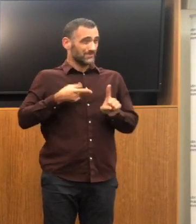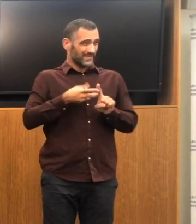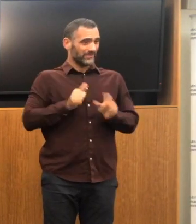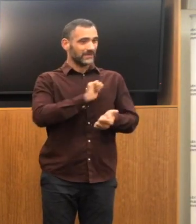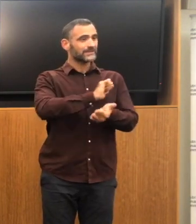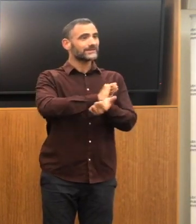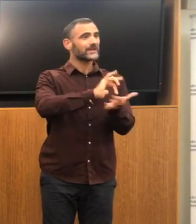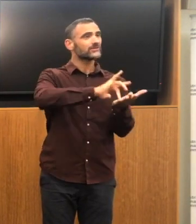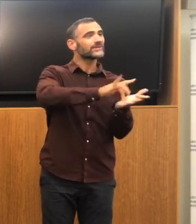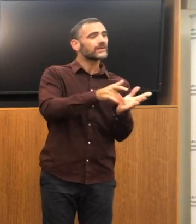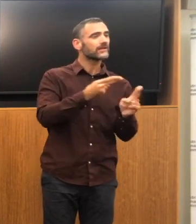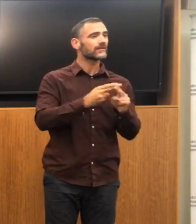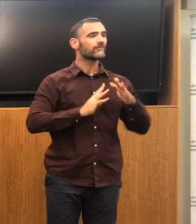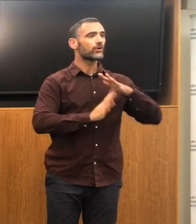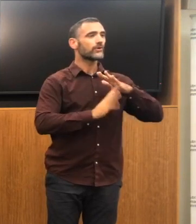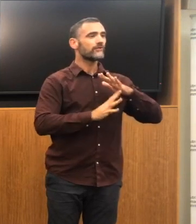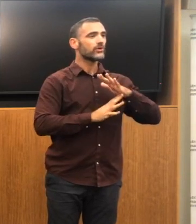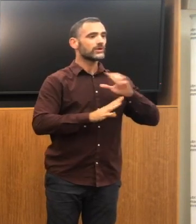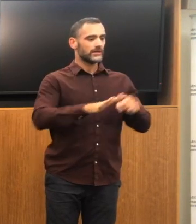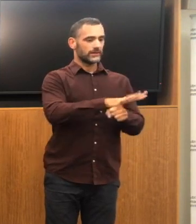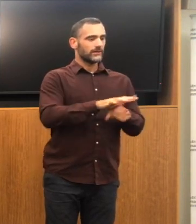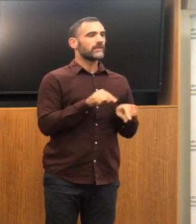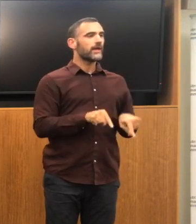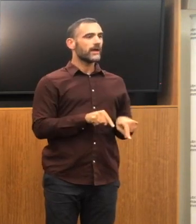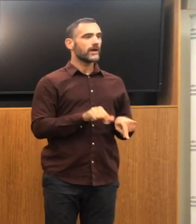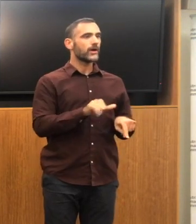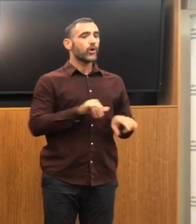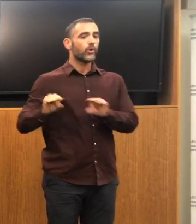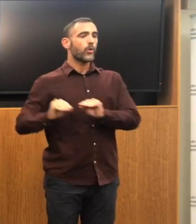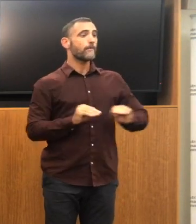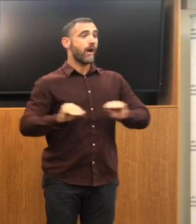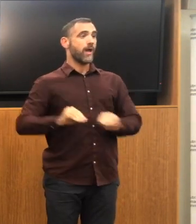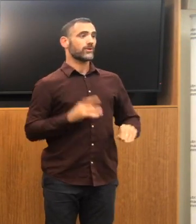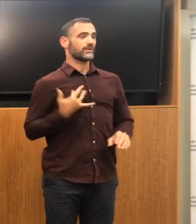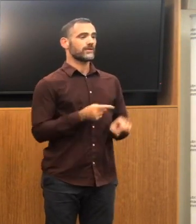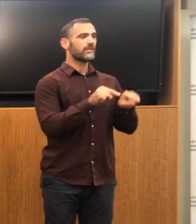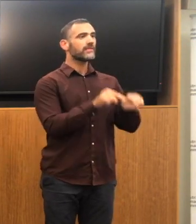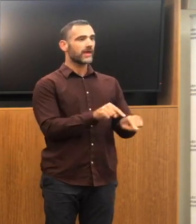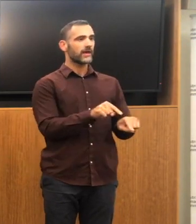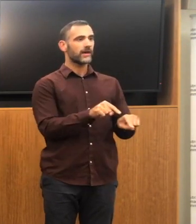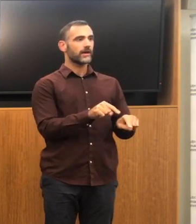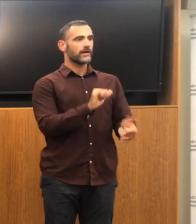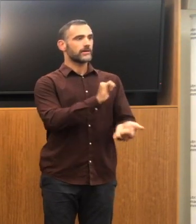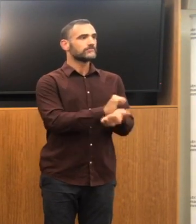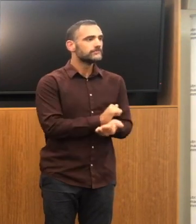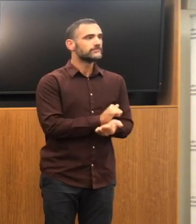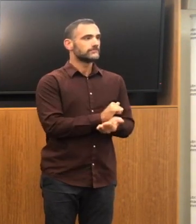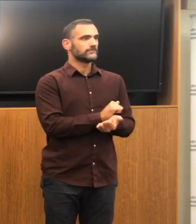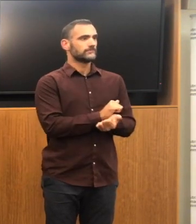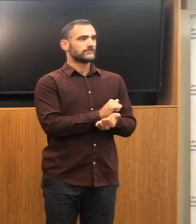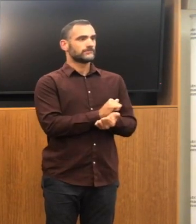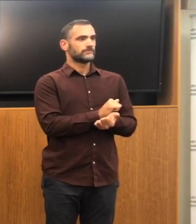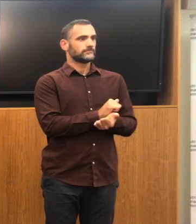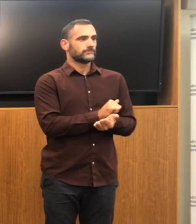for refugees and migrants. And how difficult that must be where they'd rather kill